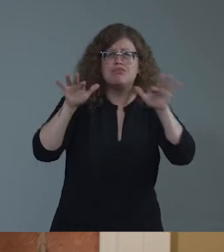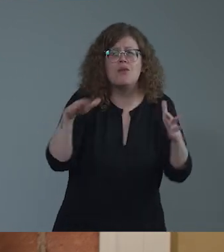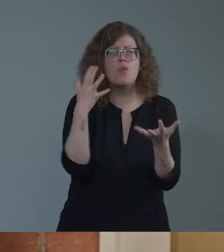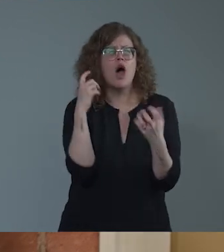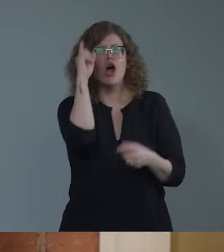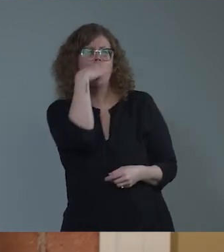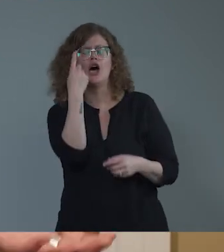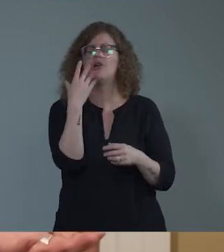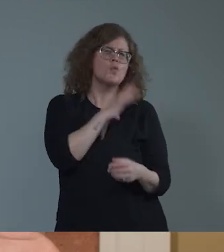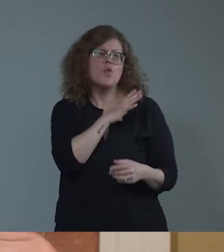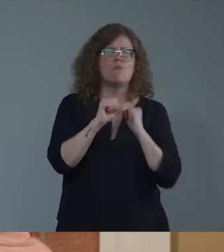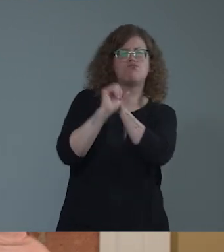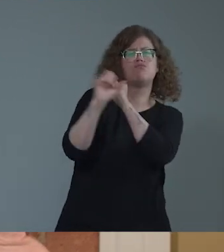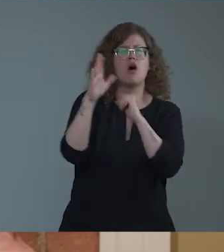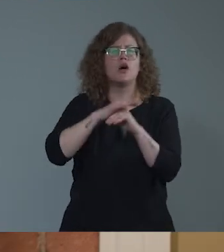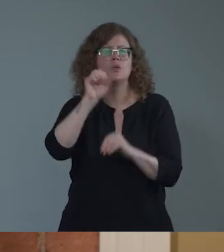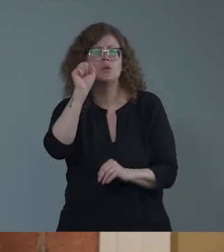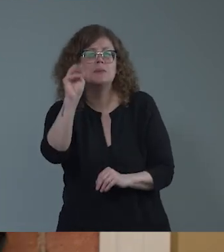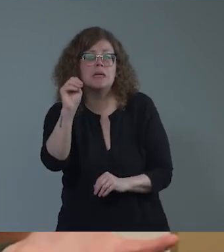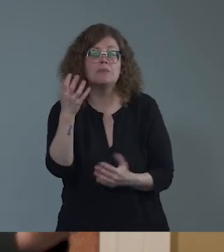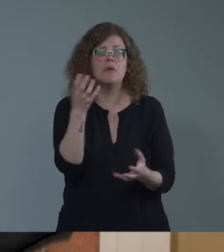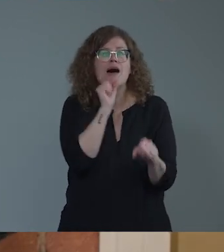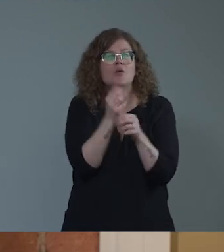Make sure that you get the word out there, because you want to get